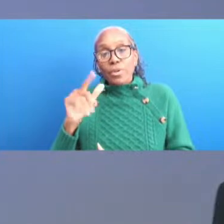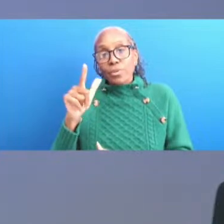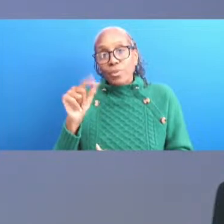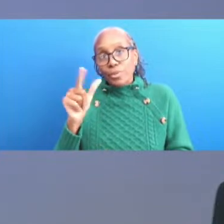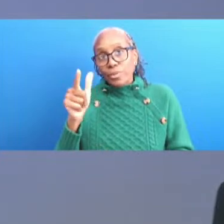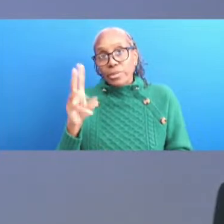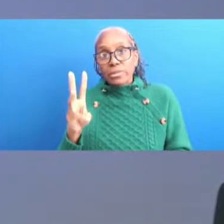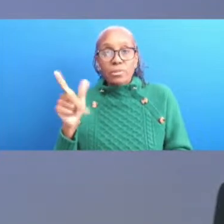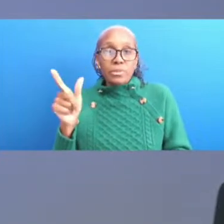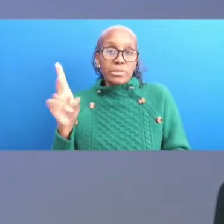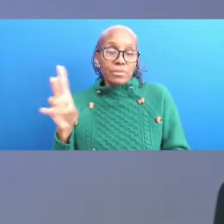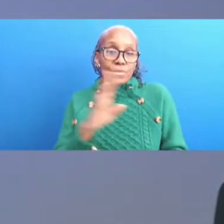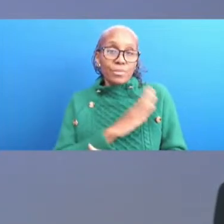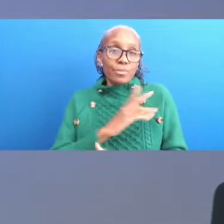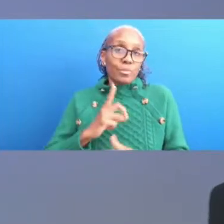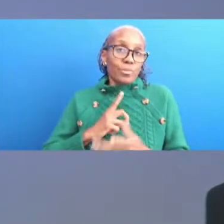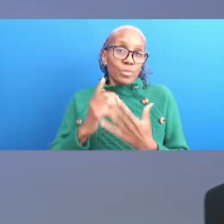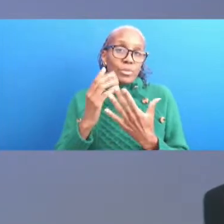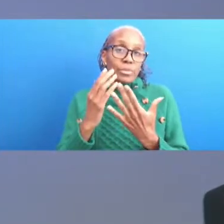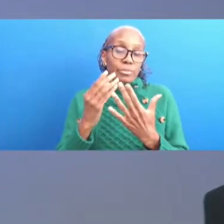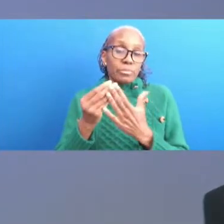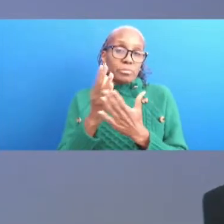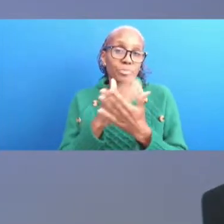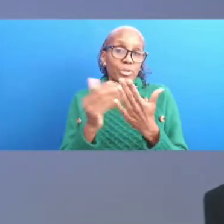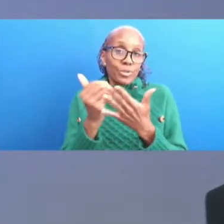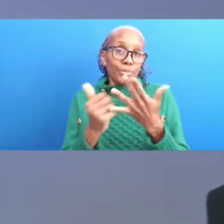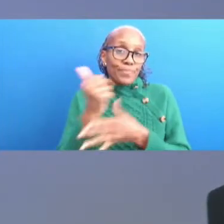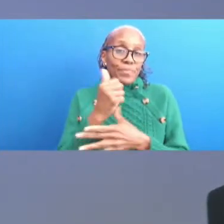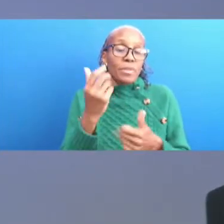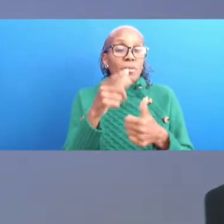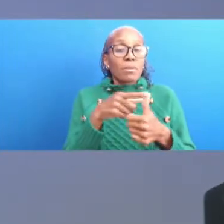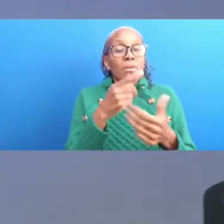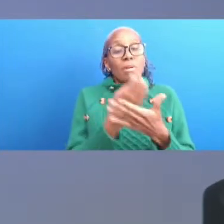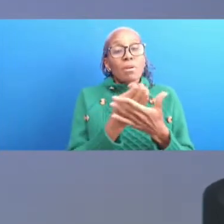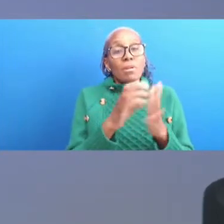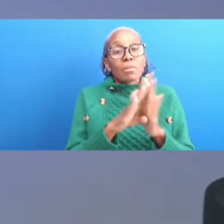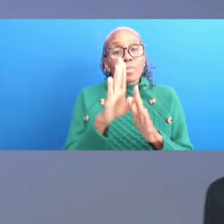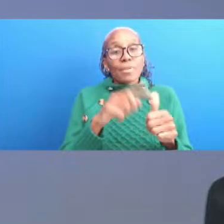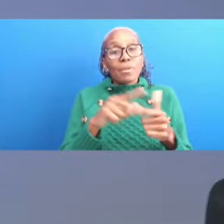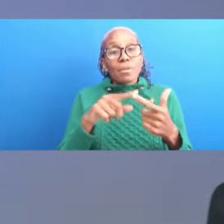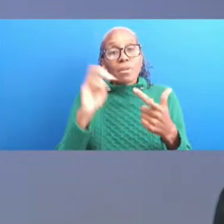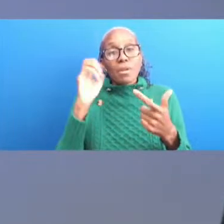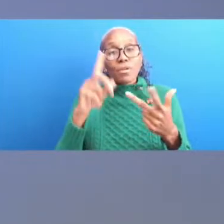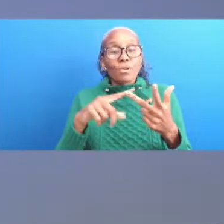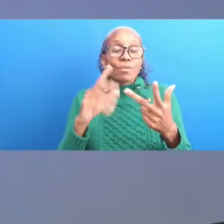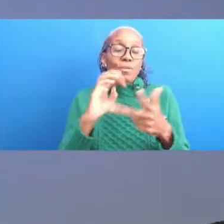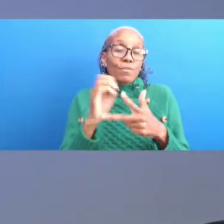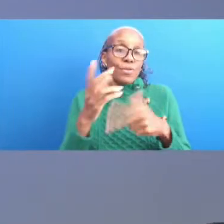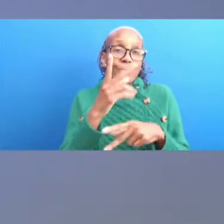LIVE, LEARN, WORK AND RECREATE